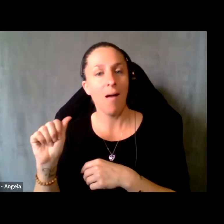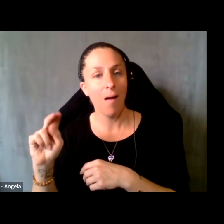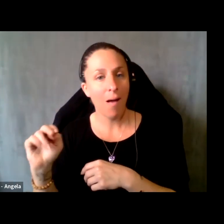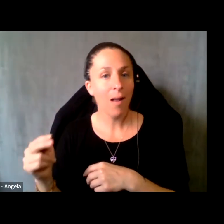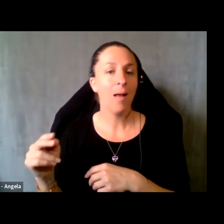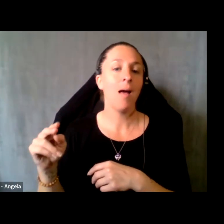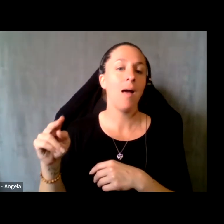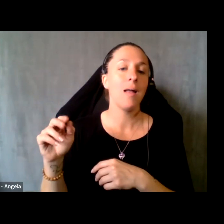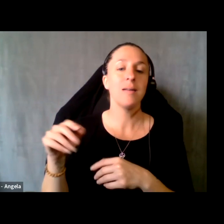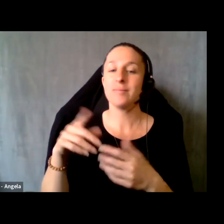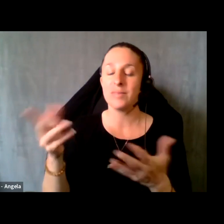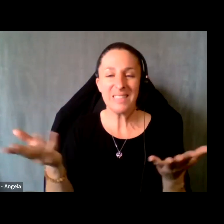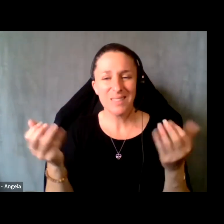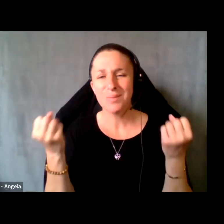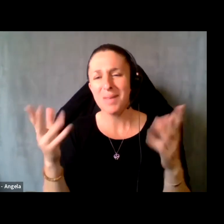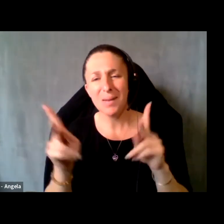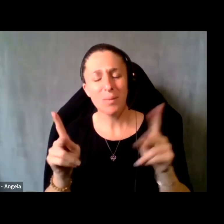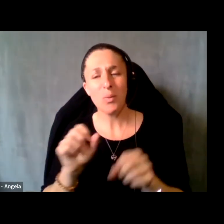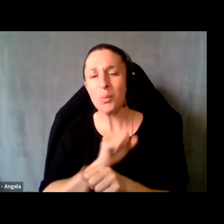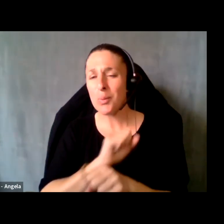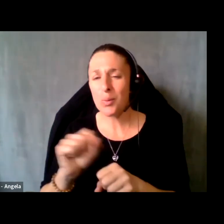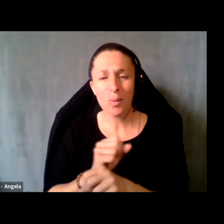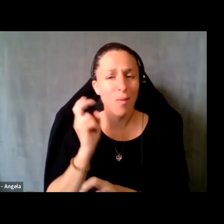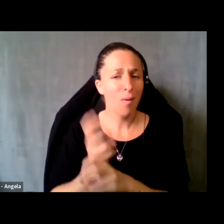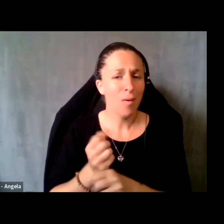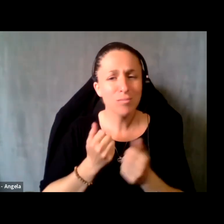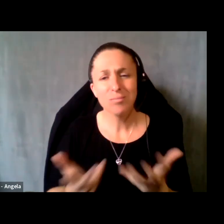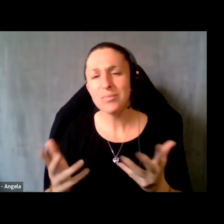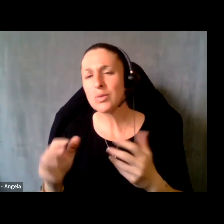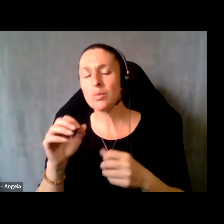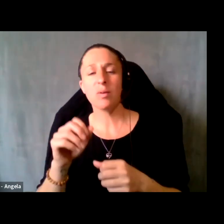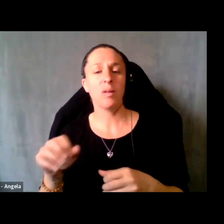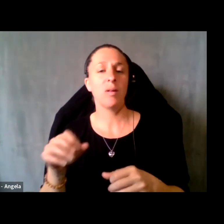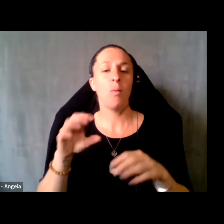just been working tirelessly to, you know, organize all the various working groups. This